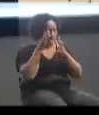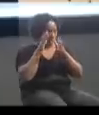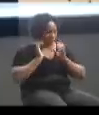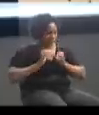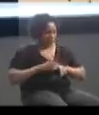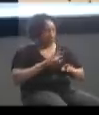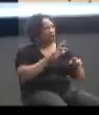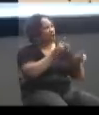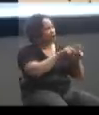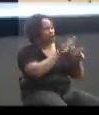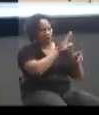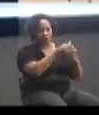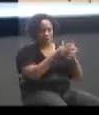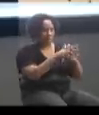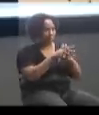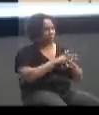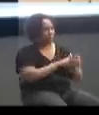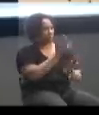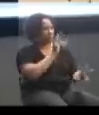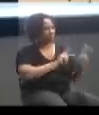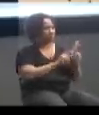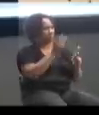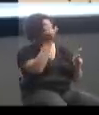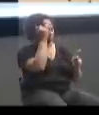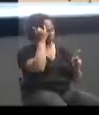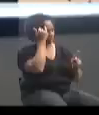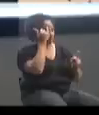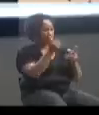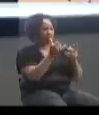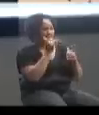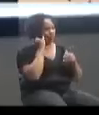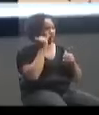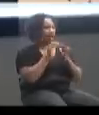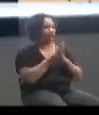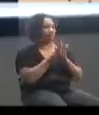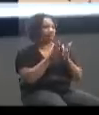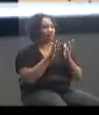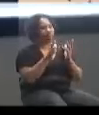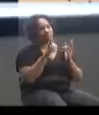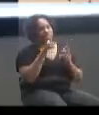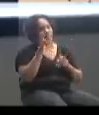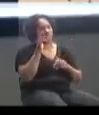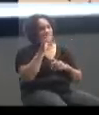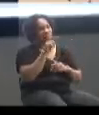PEOPLE. JUST THINK WHAT IF WE ASKED TELECOMMUNICATIONS COMPANIES TO